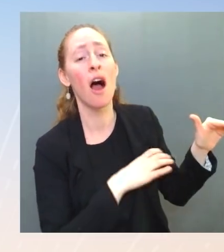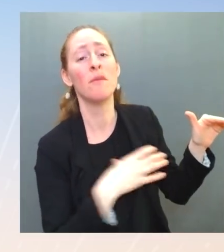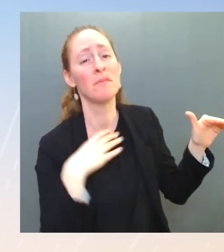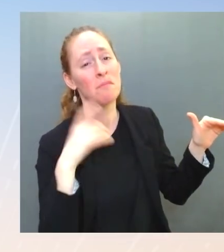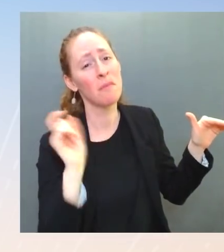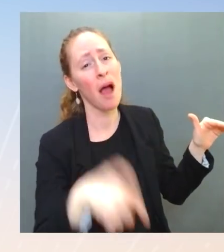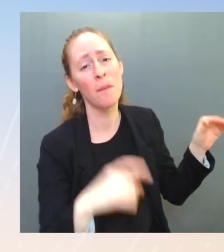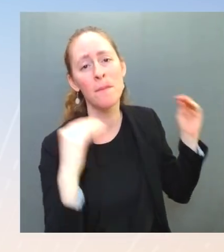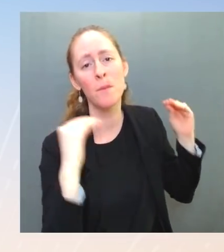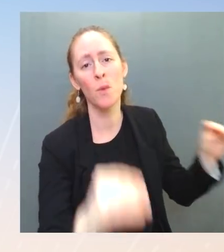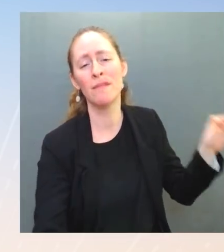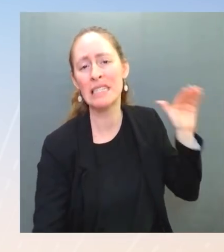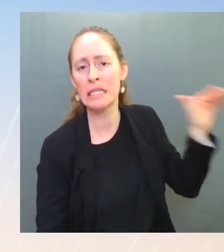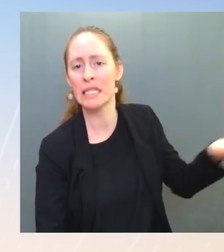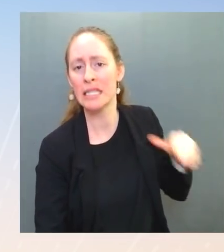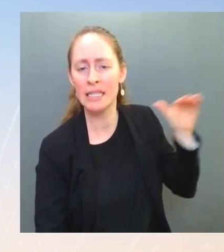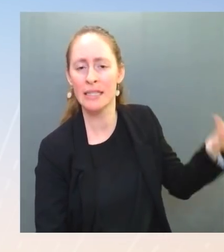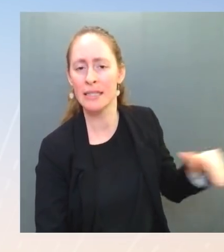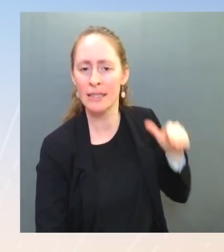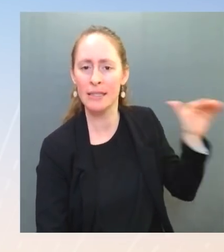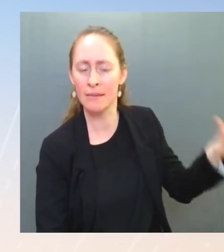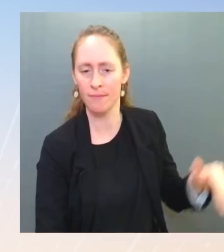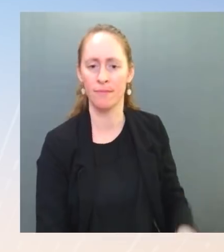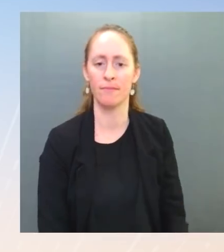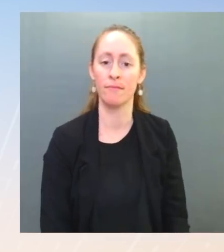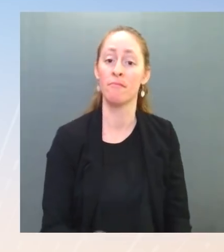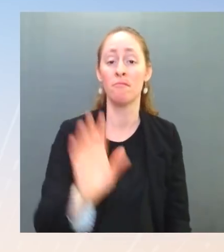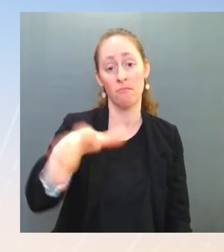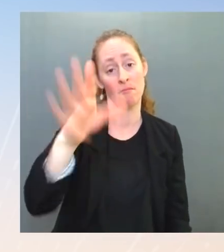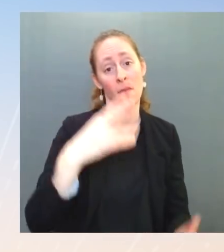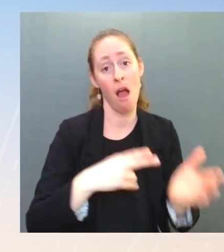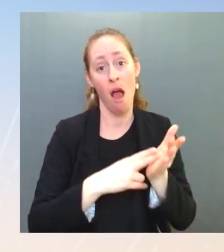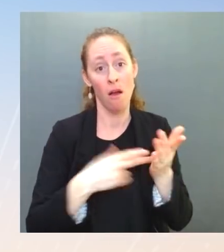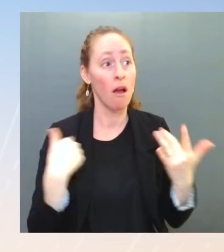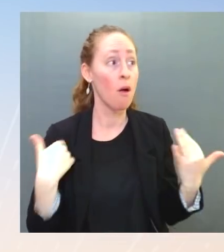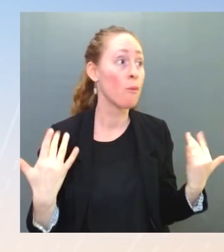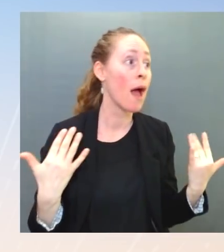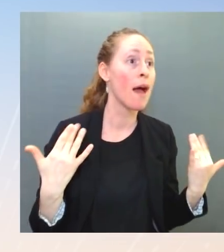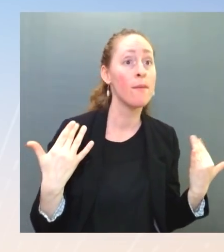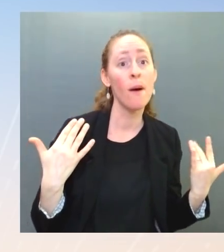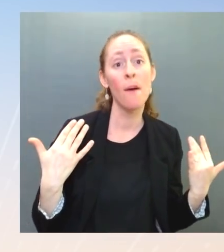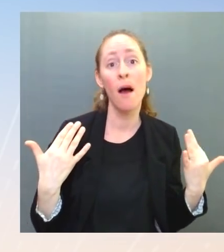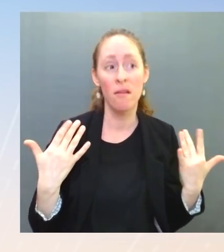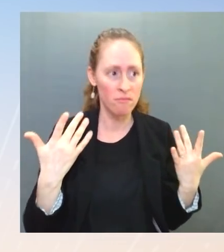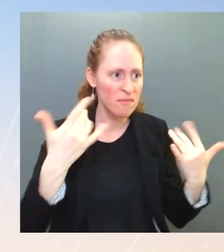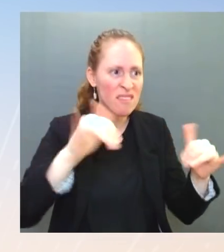and when more reforms need to be put in place. I think there's two components here. There's obviously police reform,